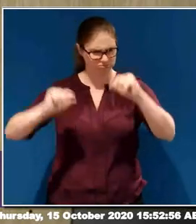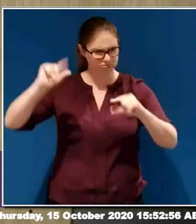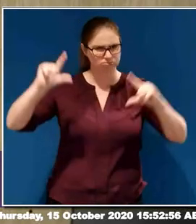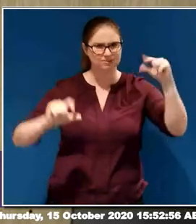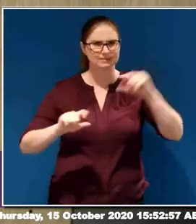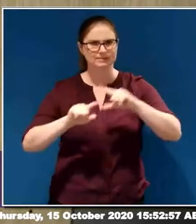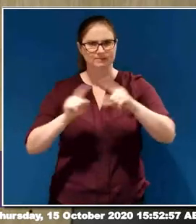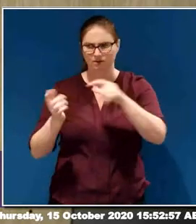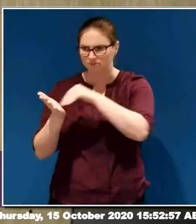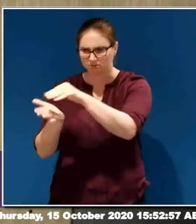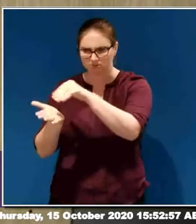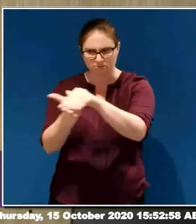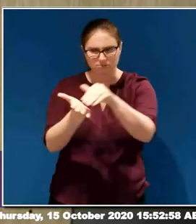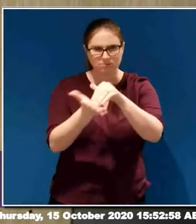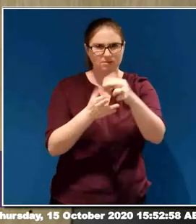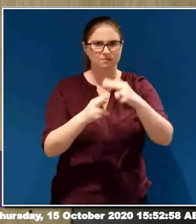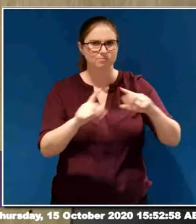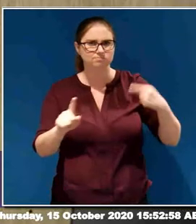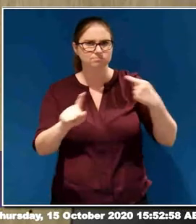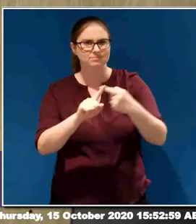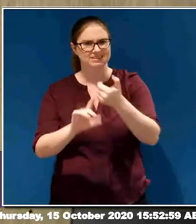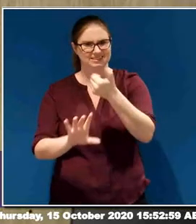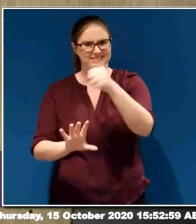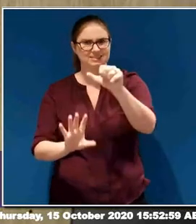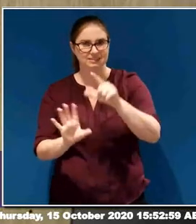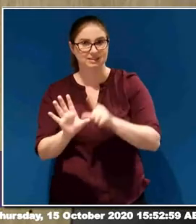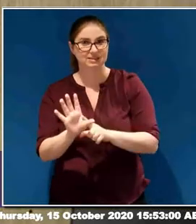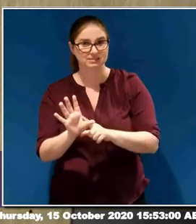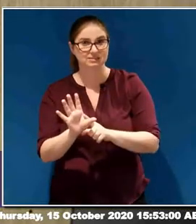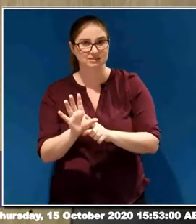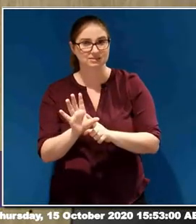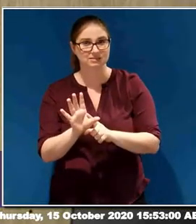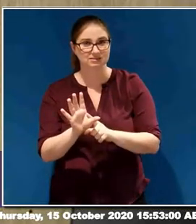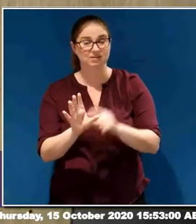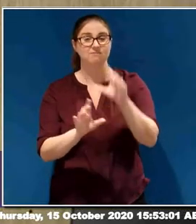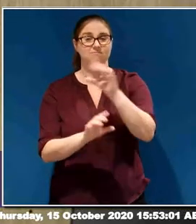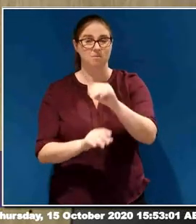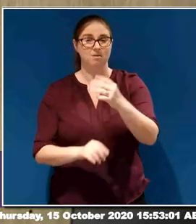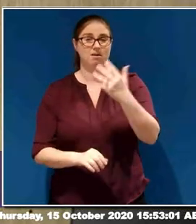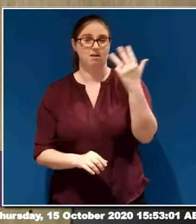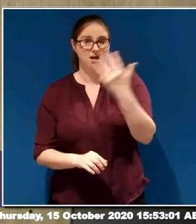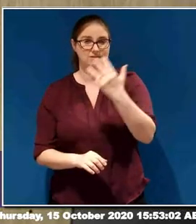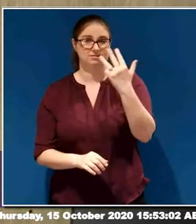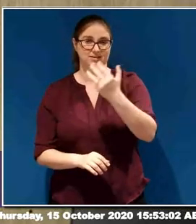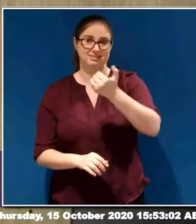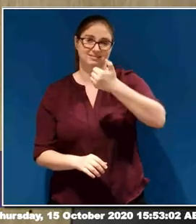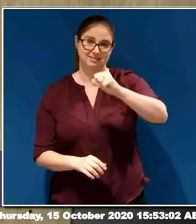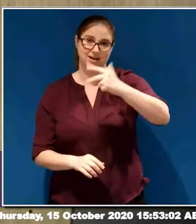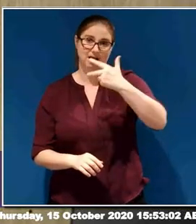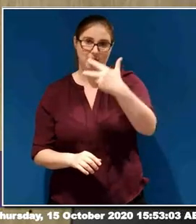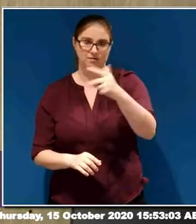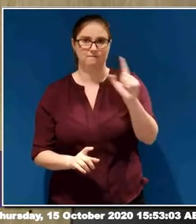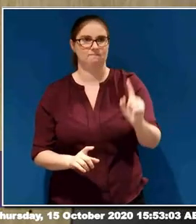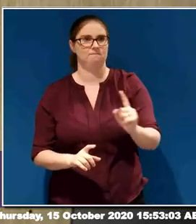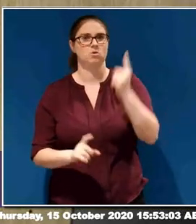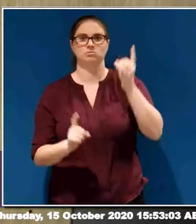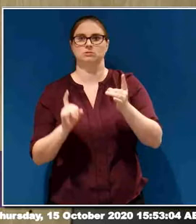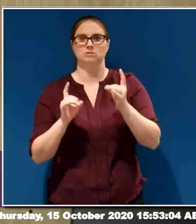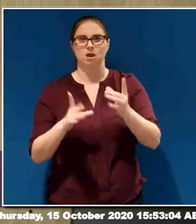In 1968 they first started talking about it and saying "Hmm, there's a problem here."